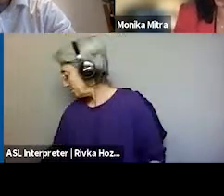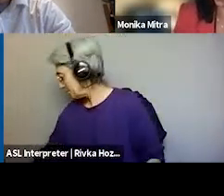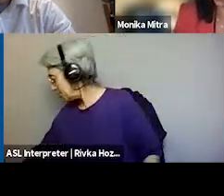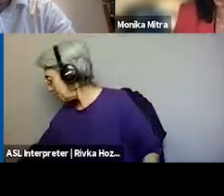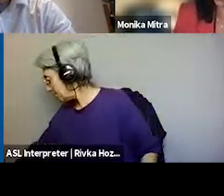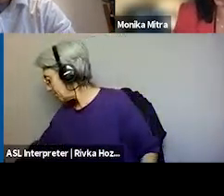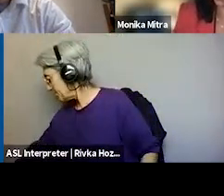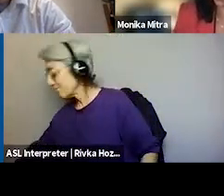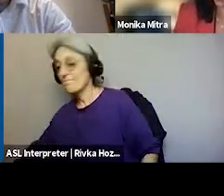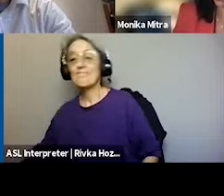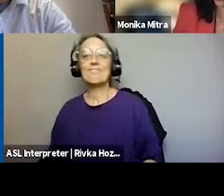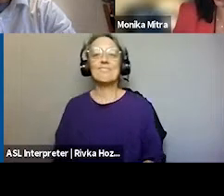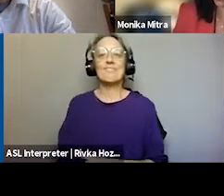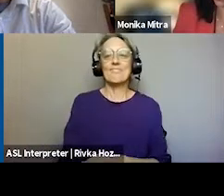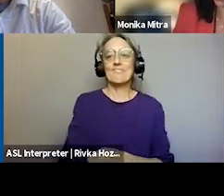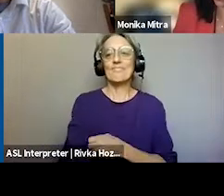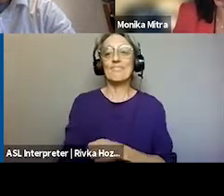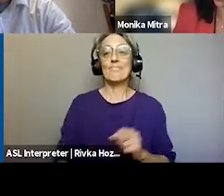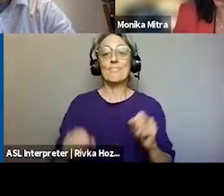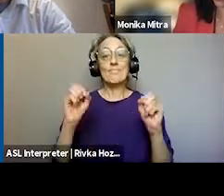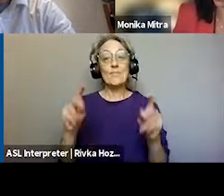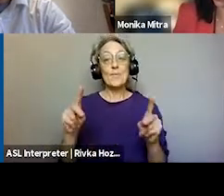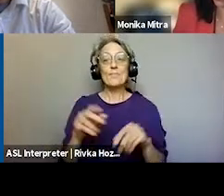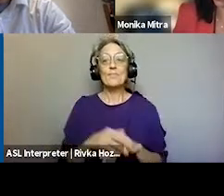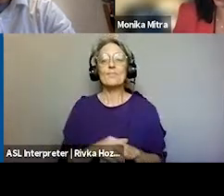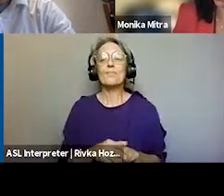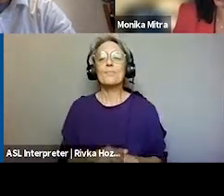All right, while we wait for some others to come in if they do.